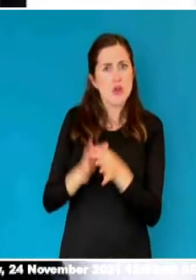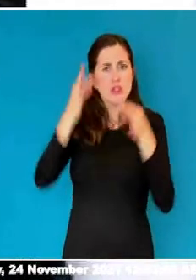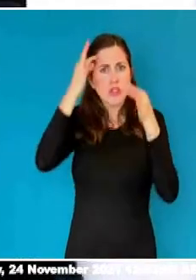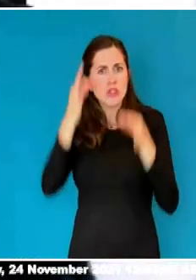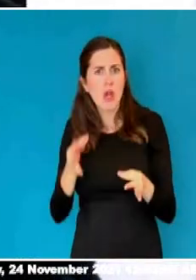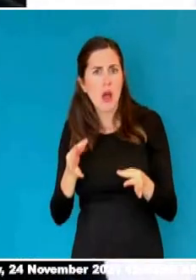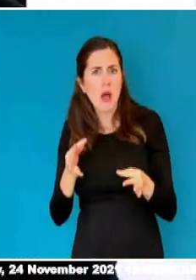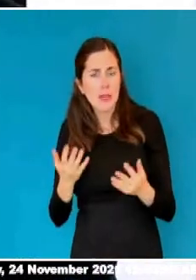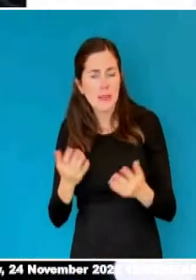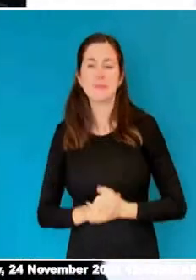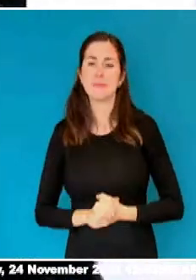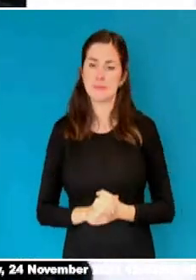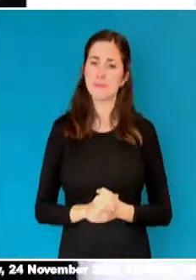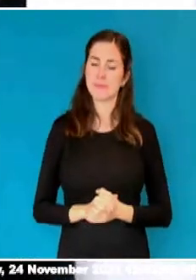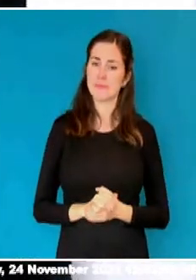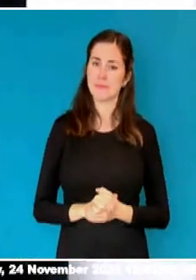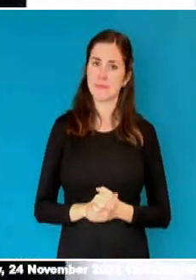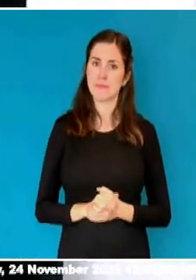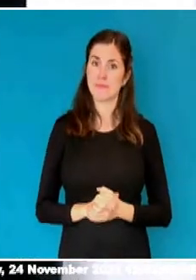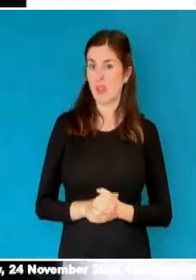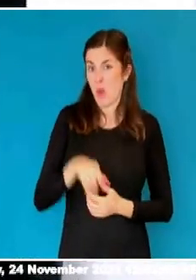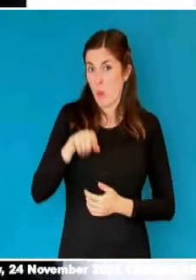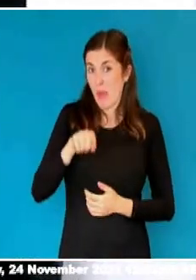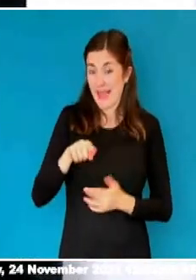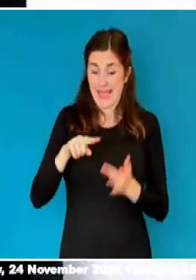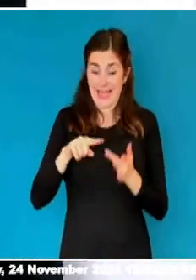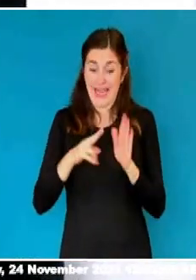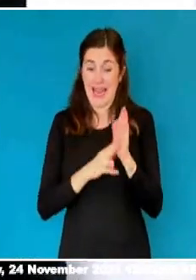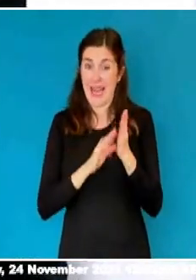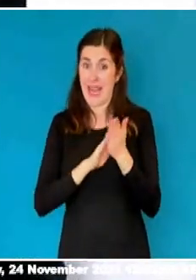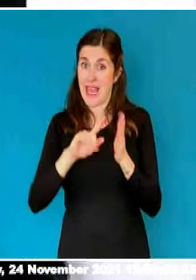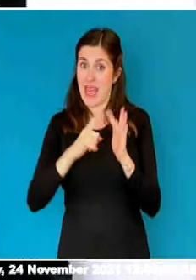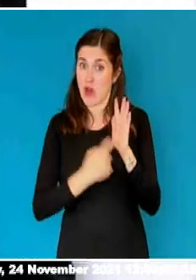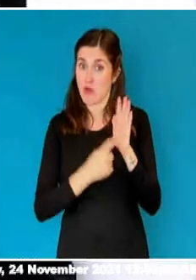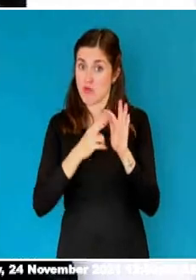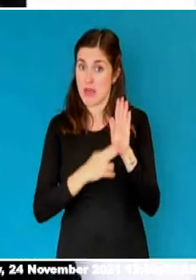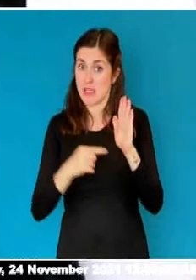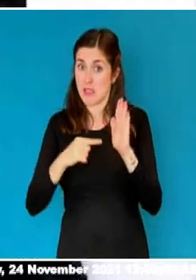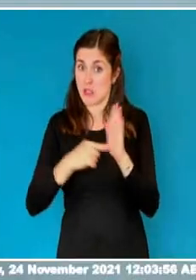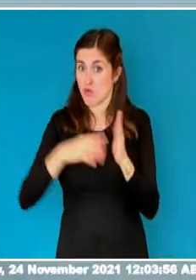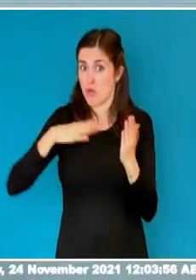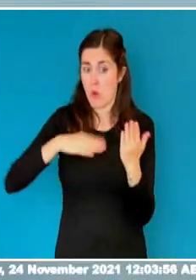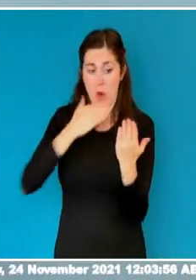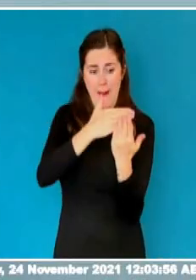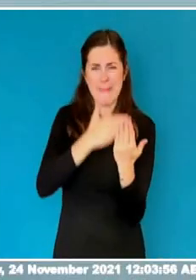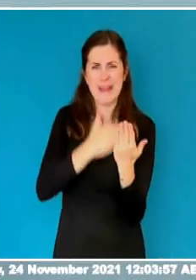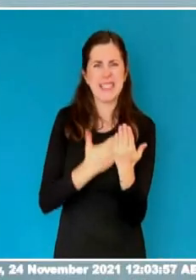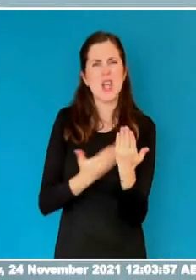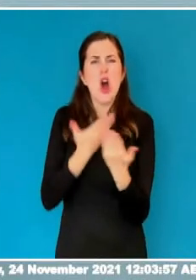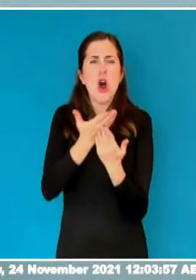So generally speaking, the inherent requirements of the job are published in what we call a position description or a duty statement.